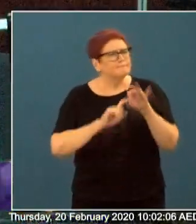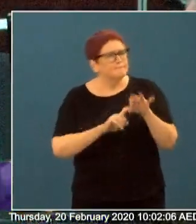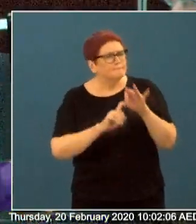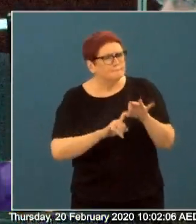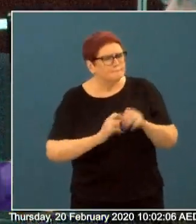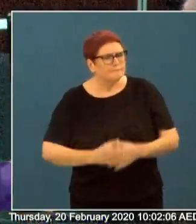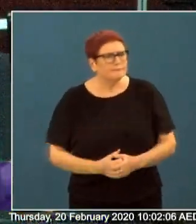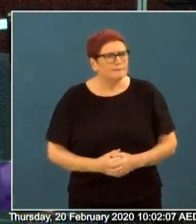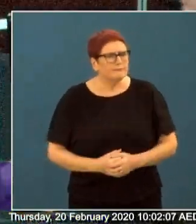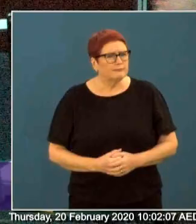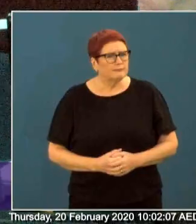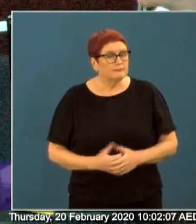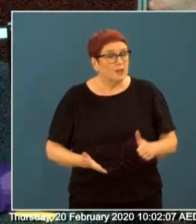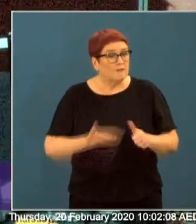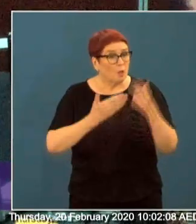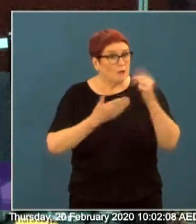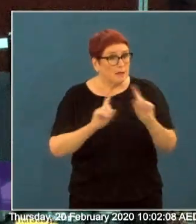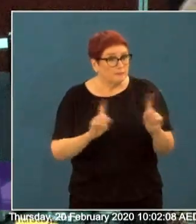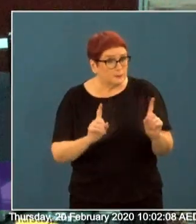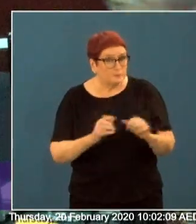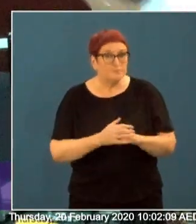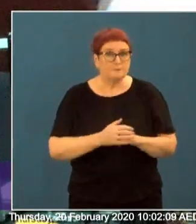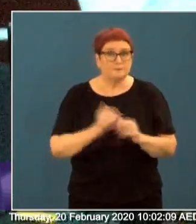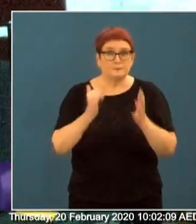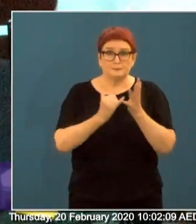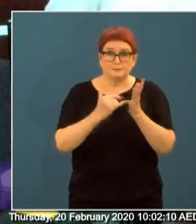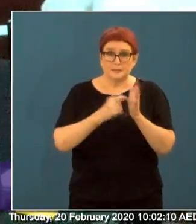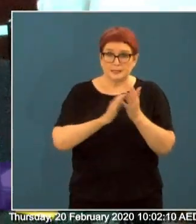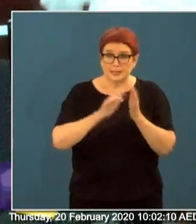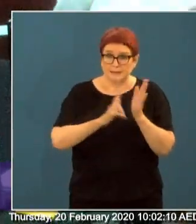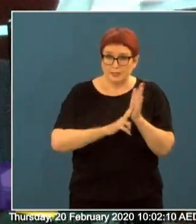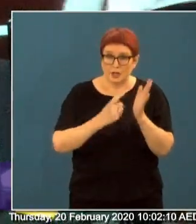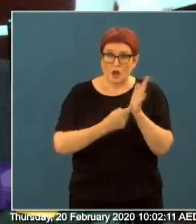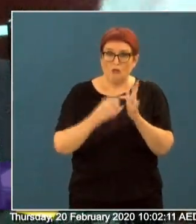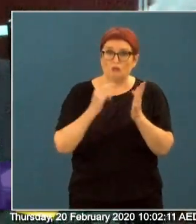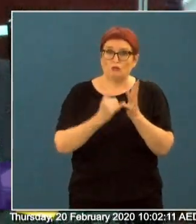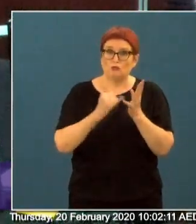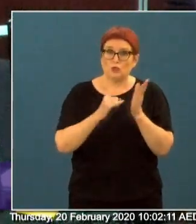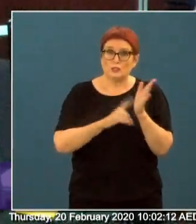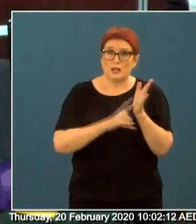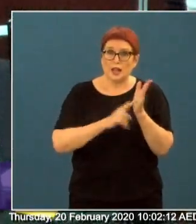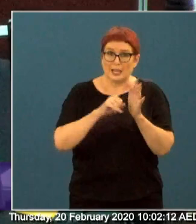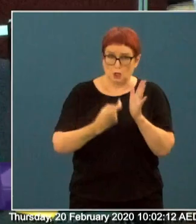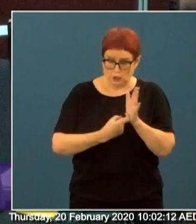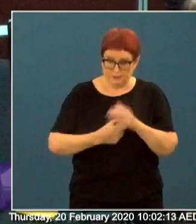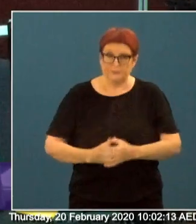could you start by stating your full name, please. Stephen Ross Leeder. Are you an Emeritus Professor